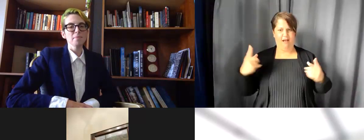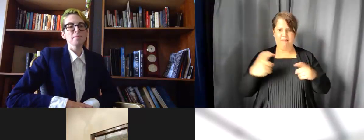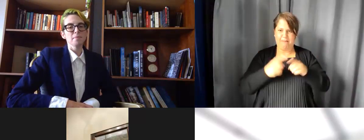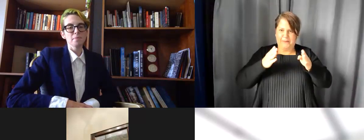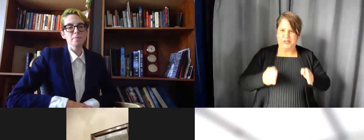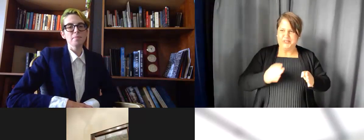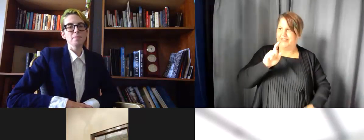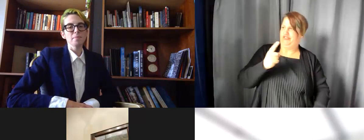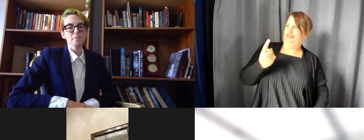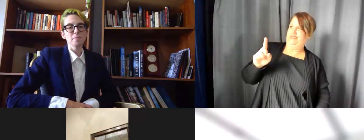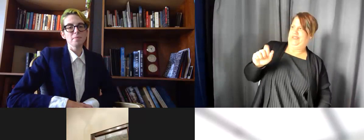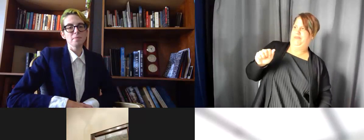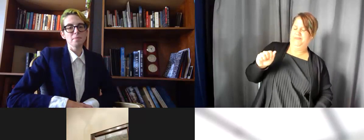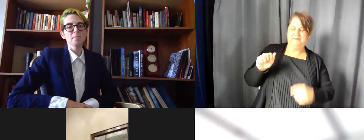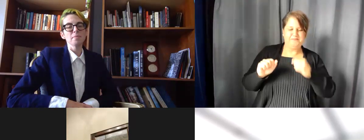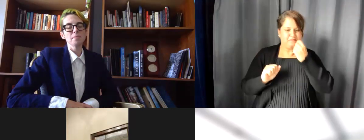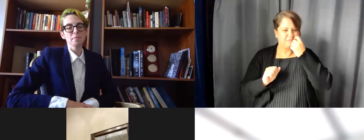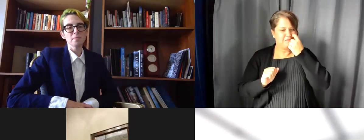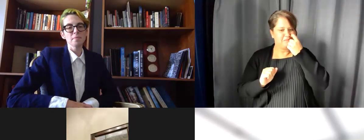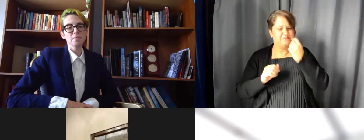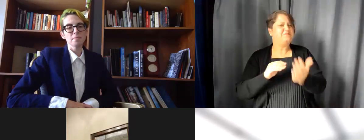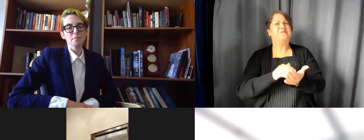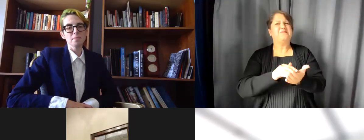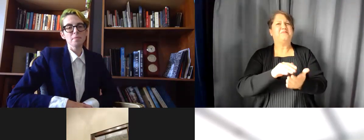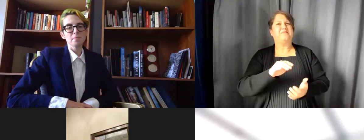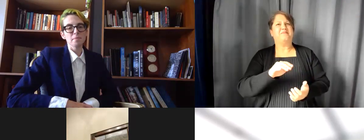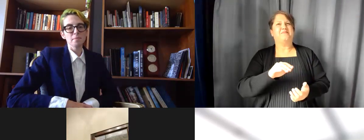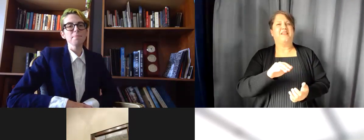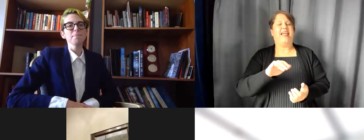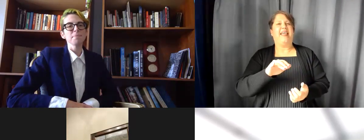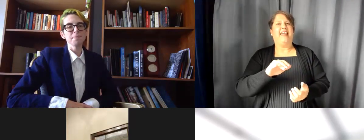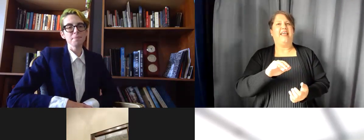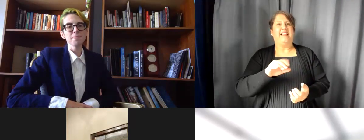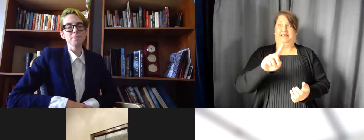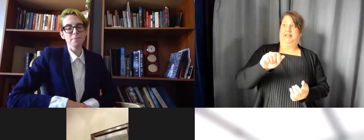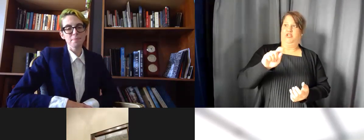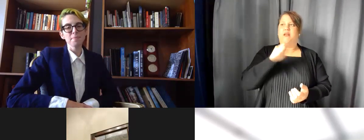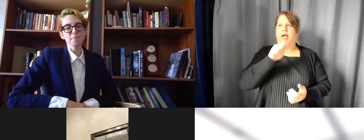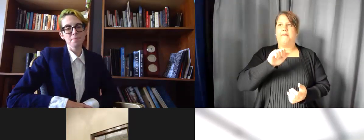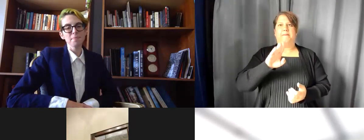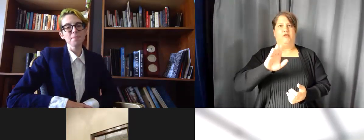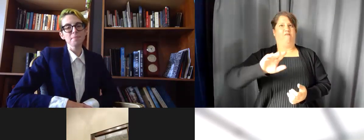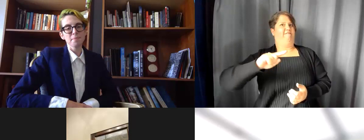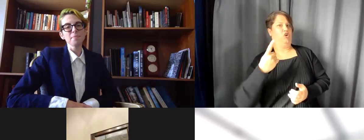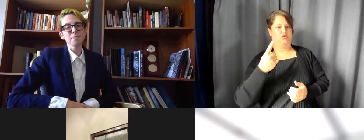Grace: and I think a lot of times it shouldn't be the first description that comes out of someone's mouth when referring to a person